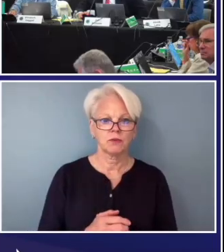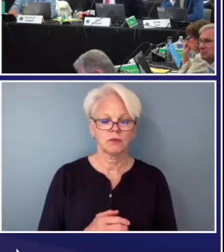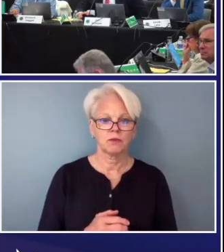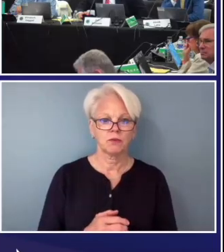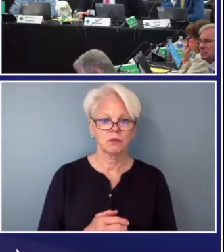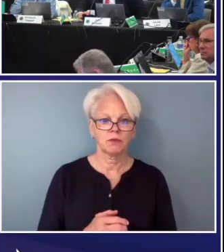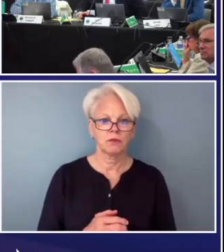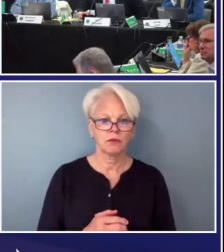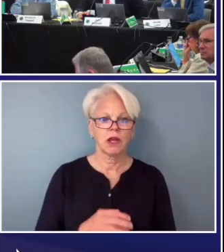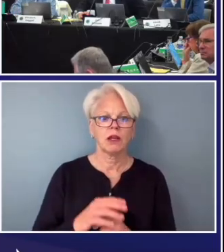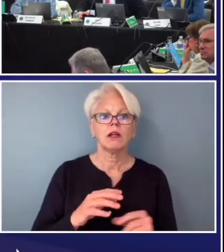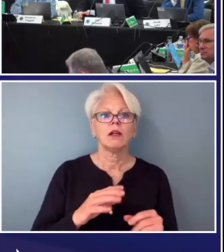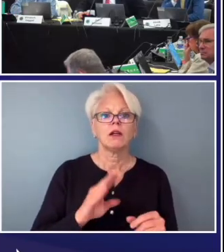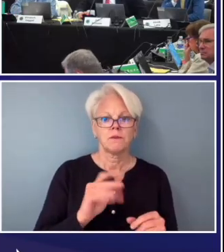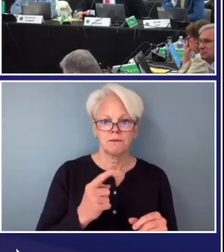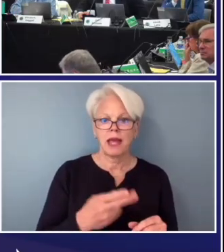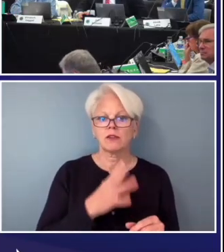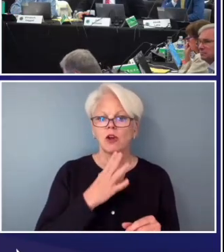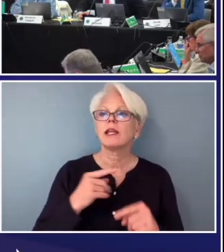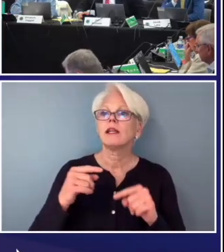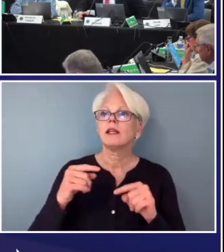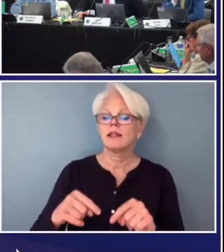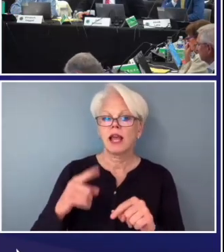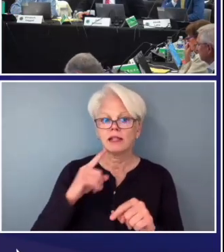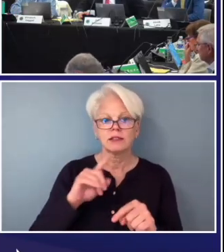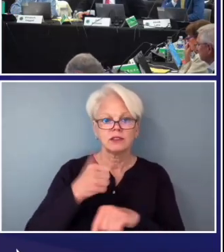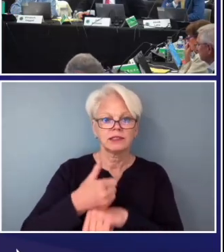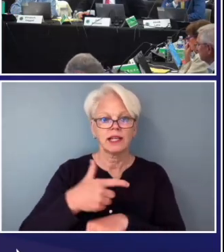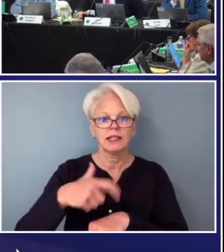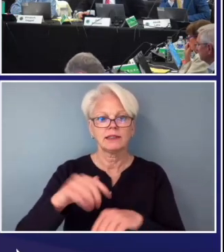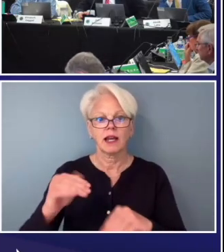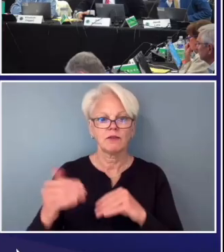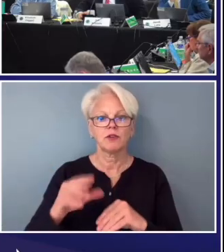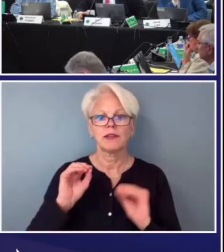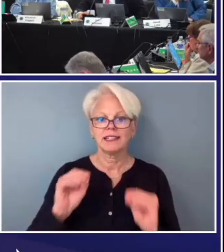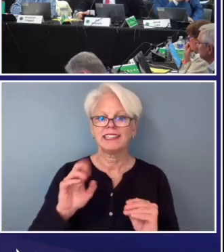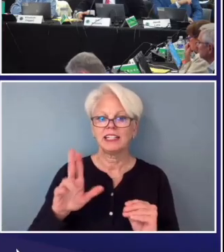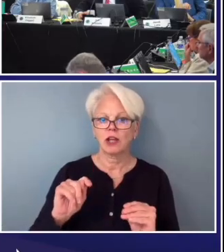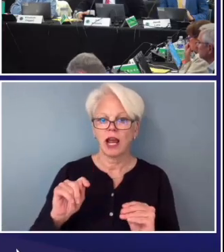Yeah, this was also, um, to put a time limit on the teach all agreement, so it wasn't an open-ended of if they're